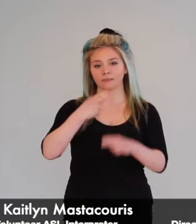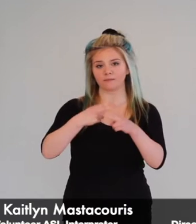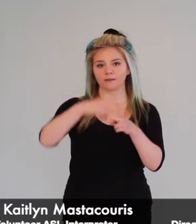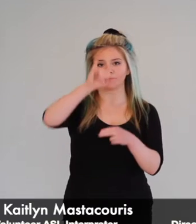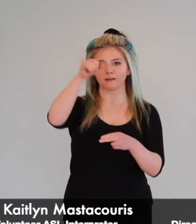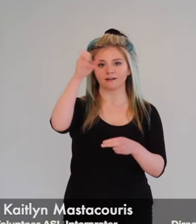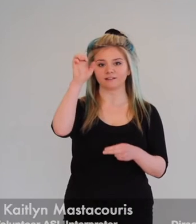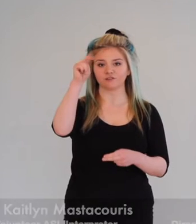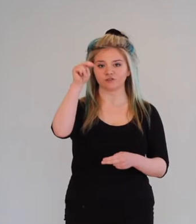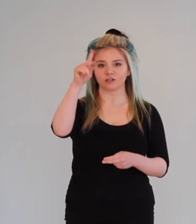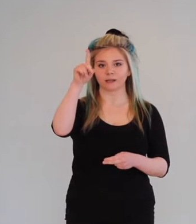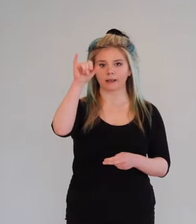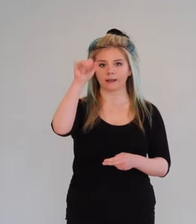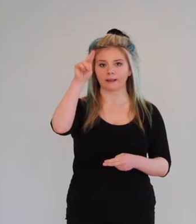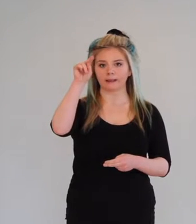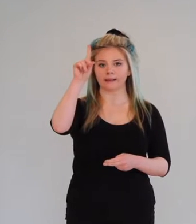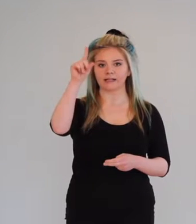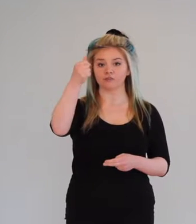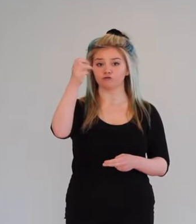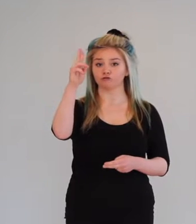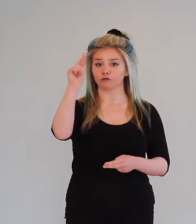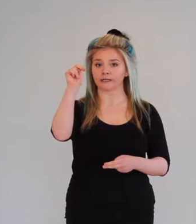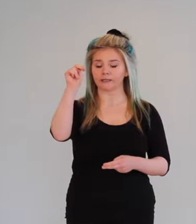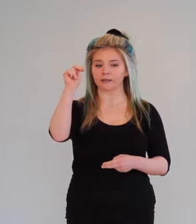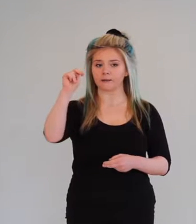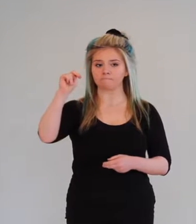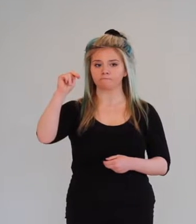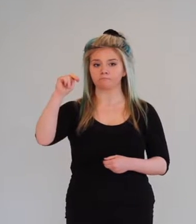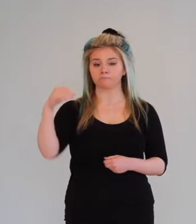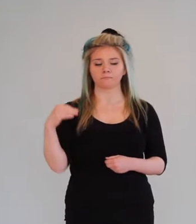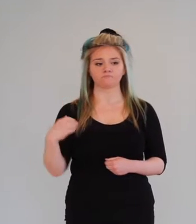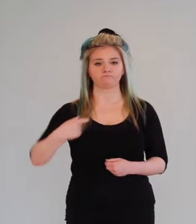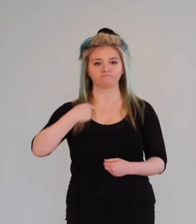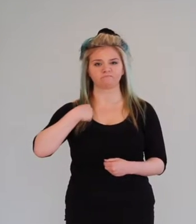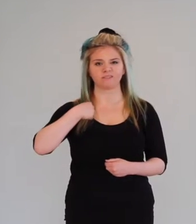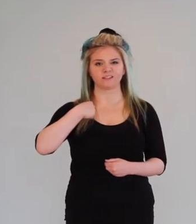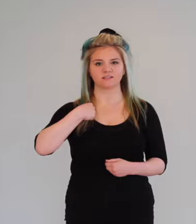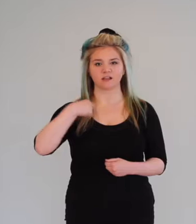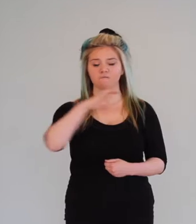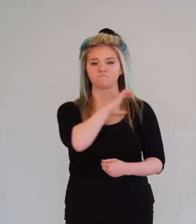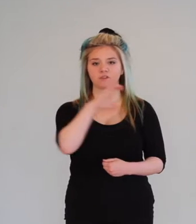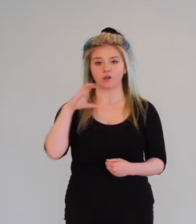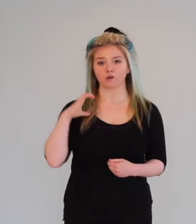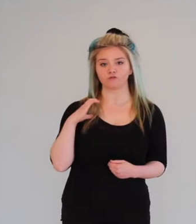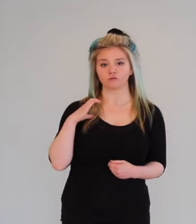I'm the director of the Prison Yoga Project New Hampshire chapter and joining me is my friend, Kate,